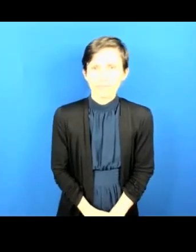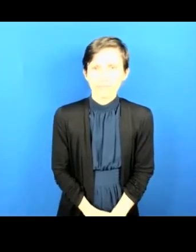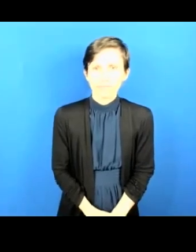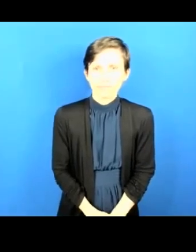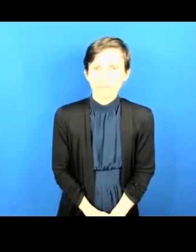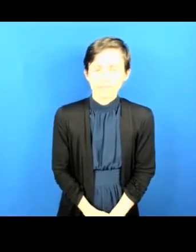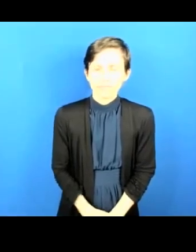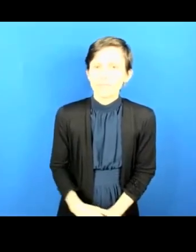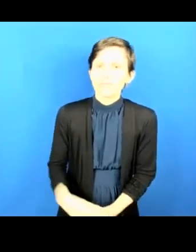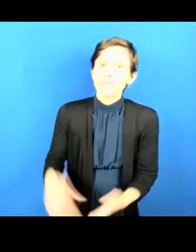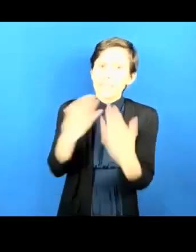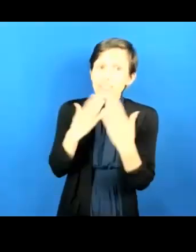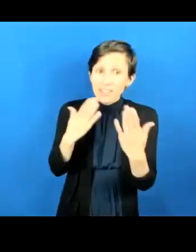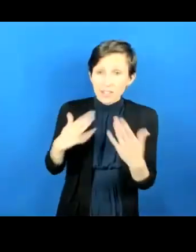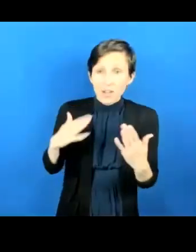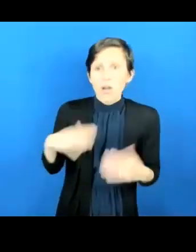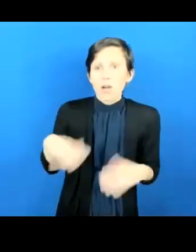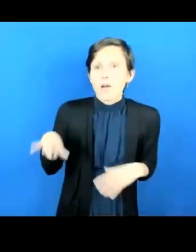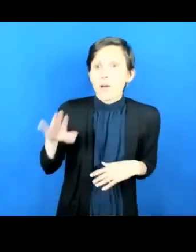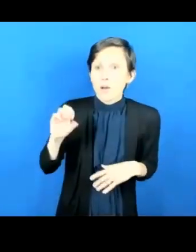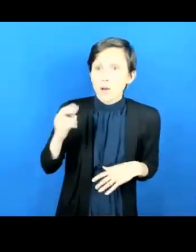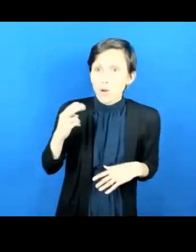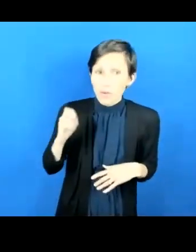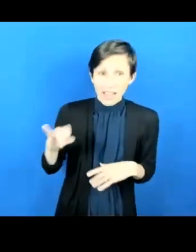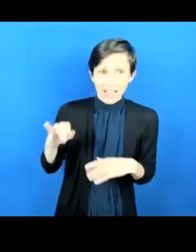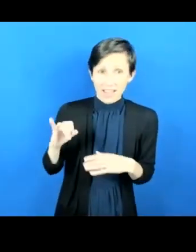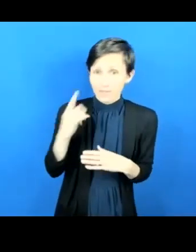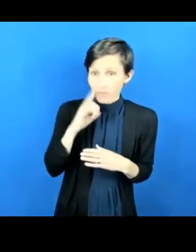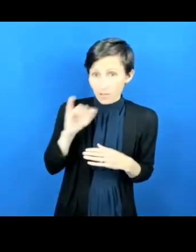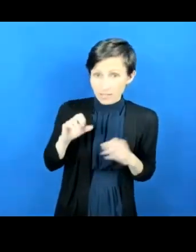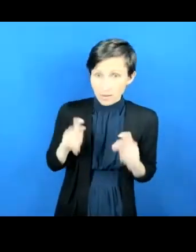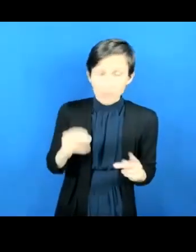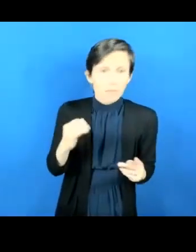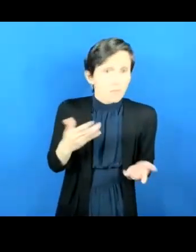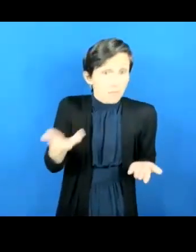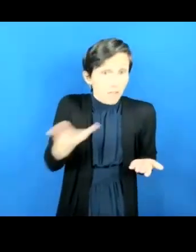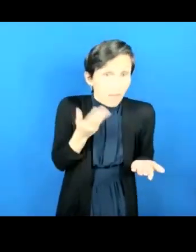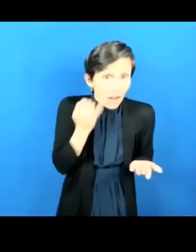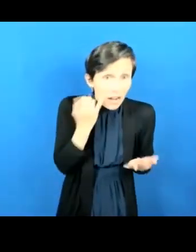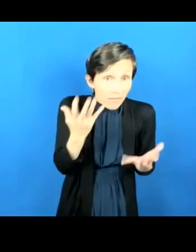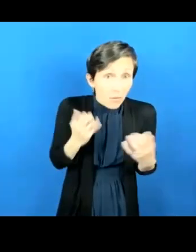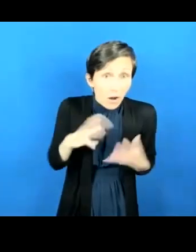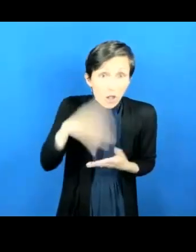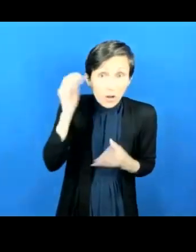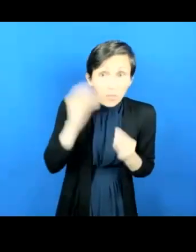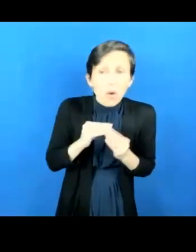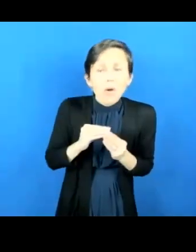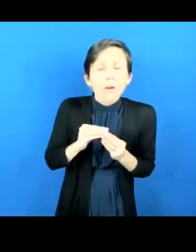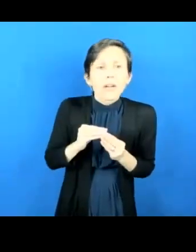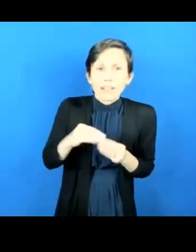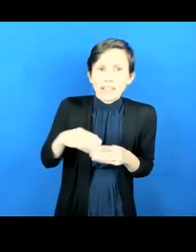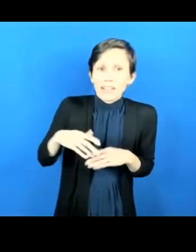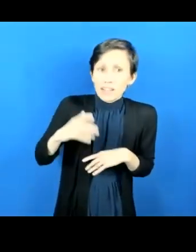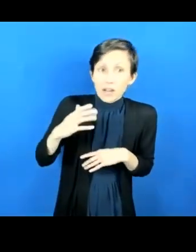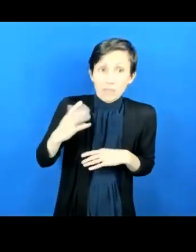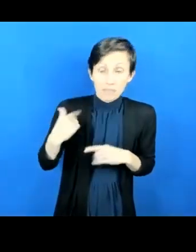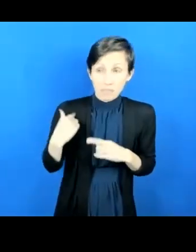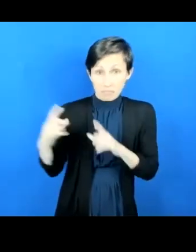Thank you to ODE for the opportunity. I would also invite you if you would like to hear more, to click the QR code quickly over my shoulder